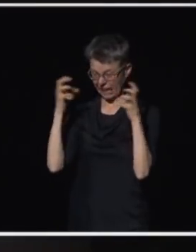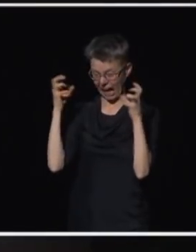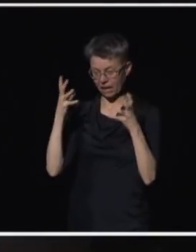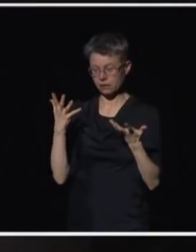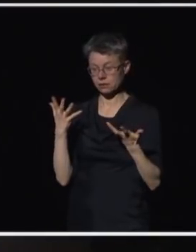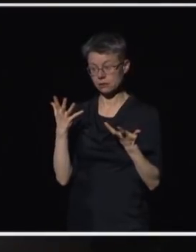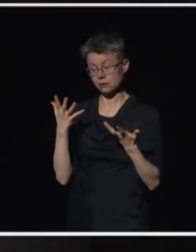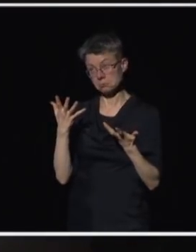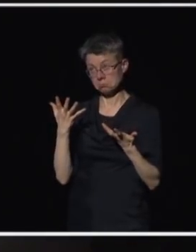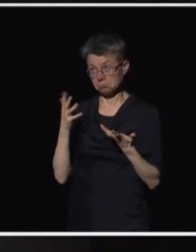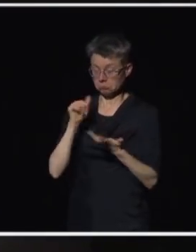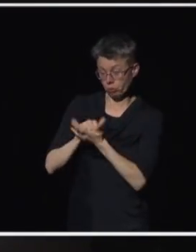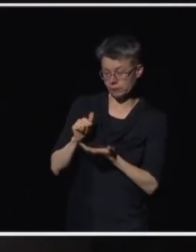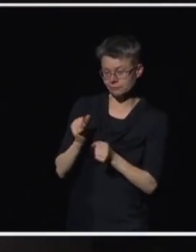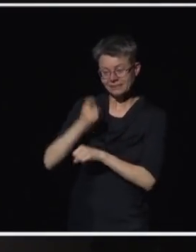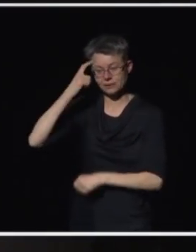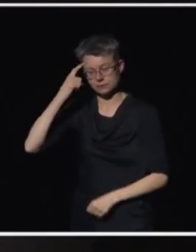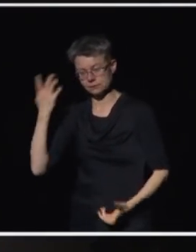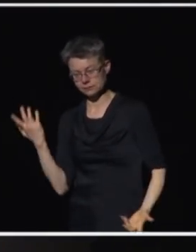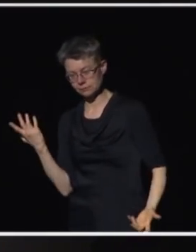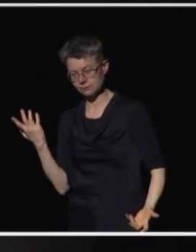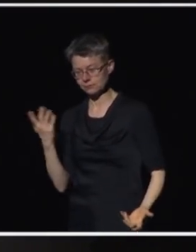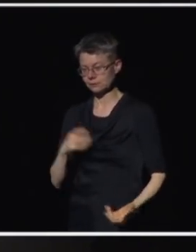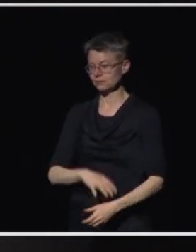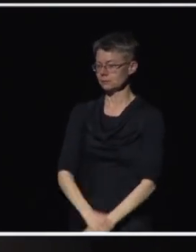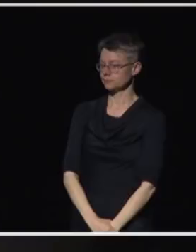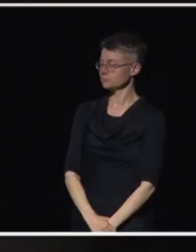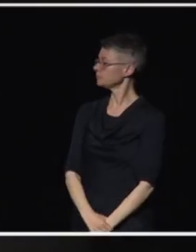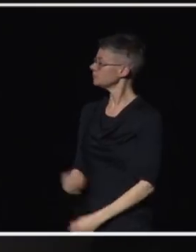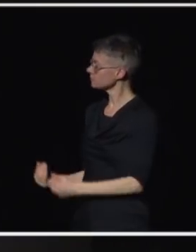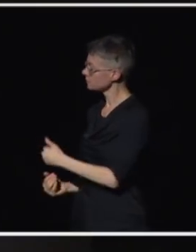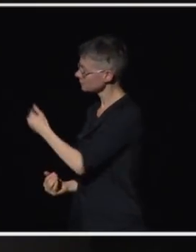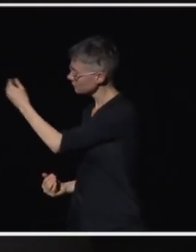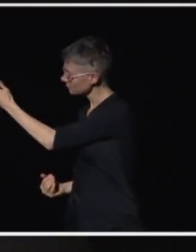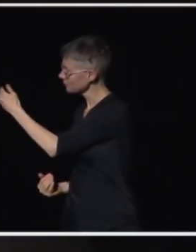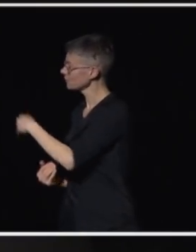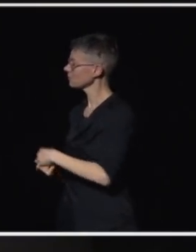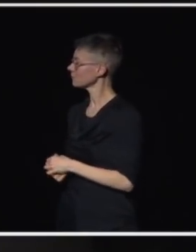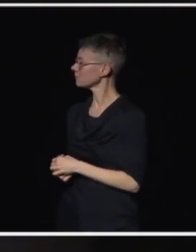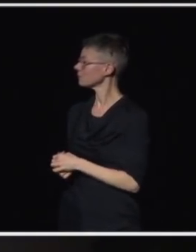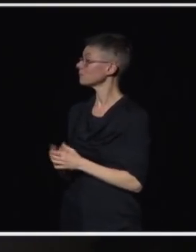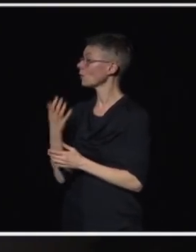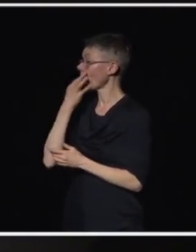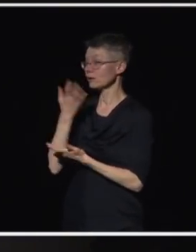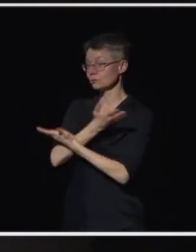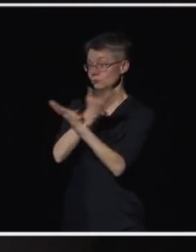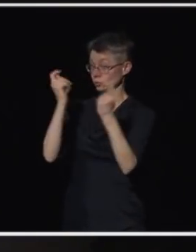I mean, it made sense that it did. I'm going to ask you, Ta-Nehisi, some questions in just a minute.